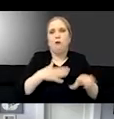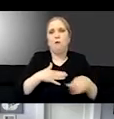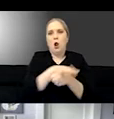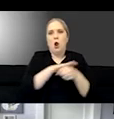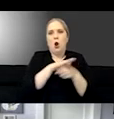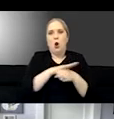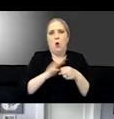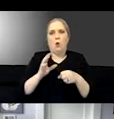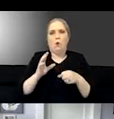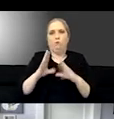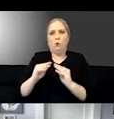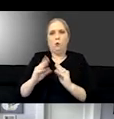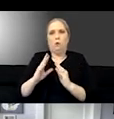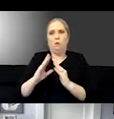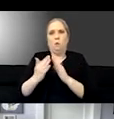He says further, "I'm more concerned that young adults with disabilities don't believe that there's always a way to live life the way they want regardless of what society says. Yes, we must fight for rights, but we must not wait."